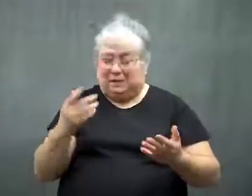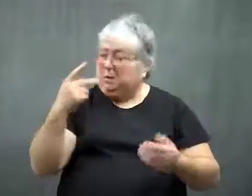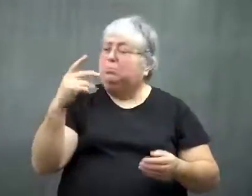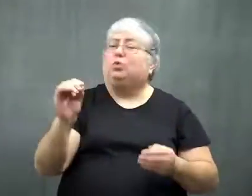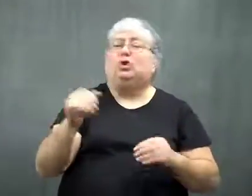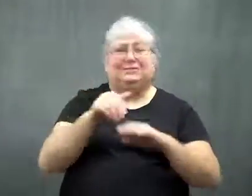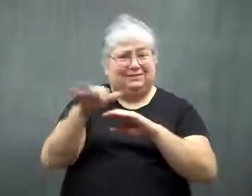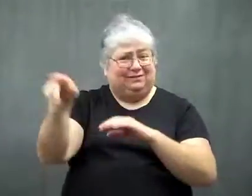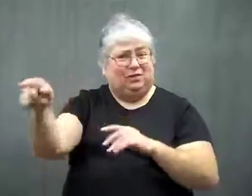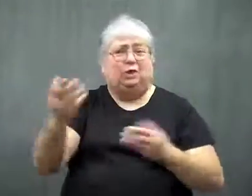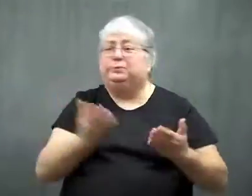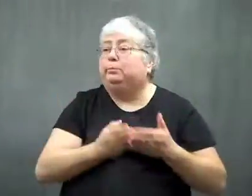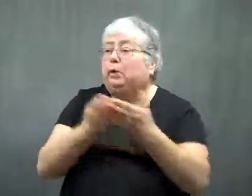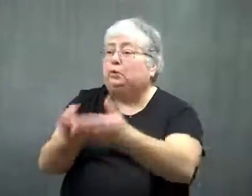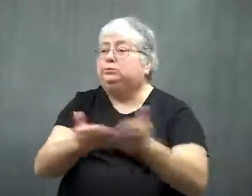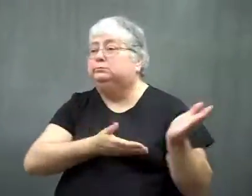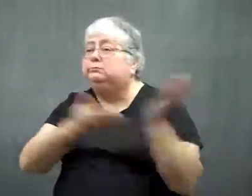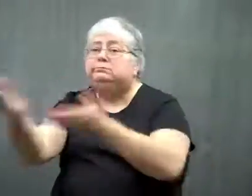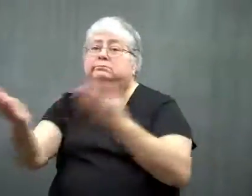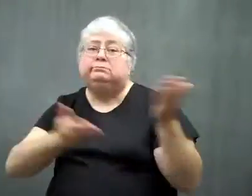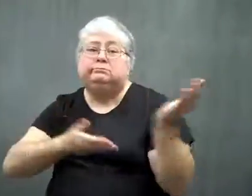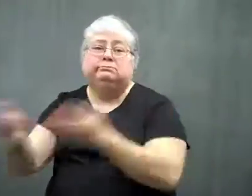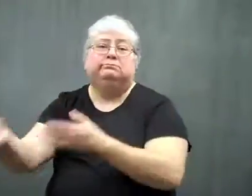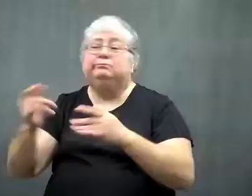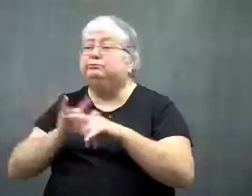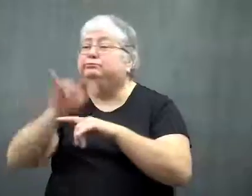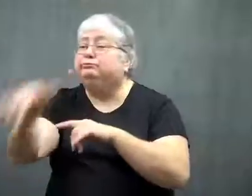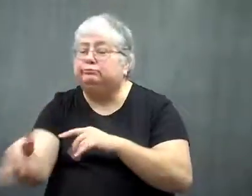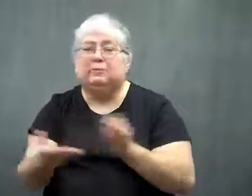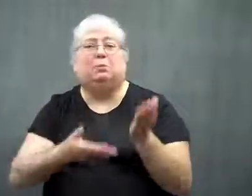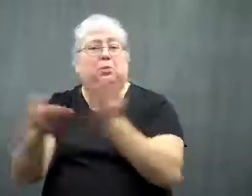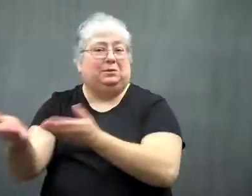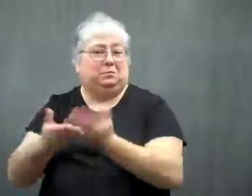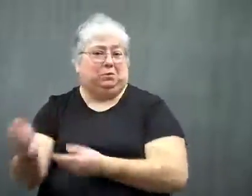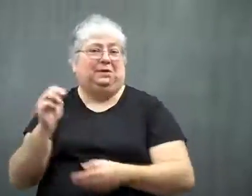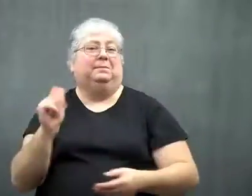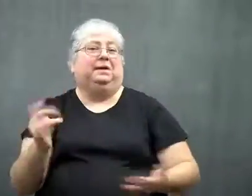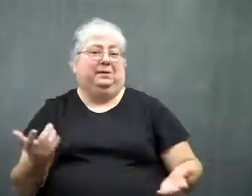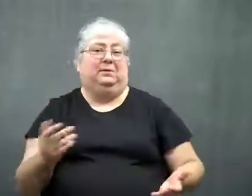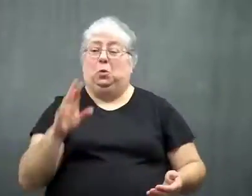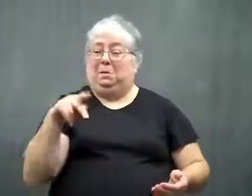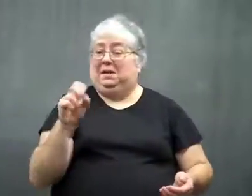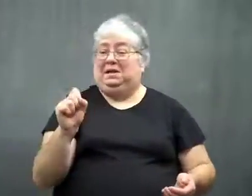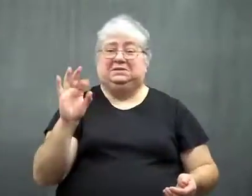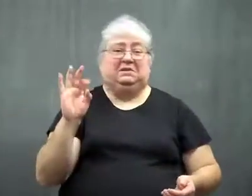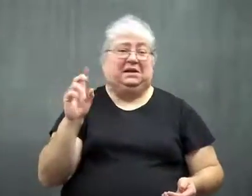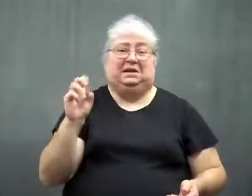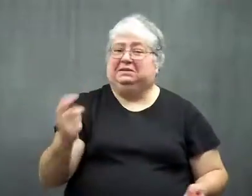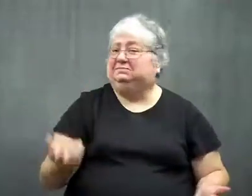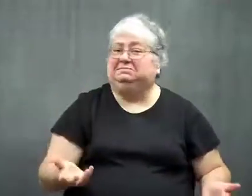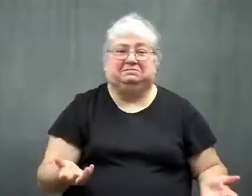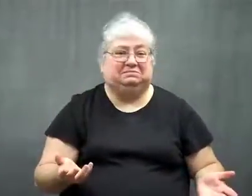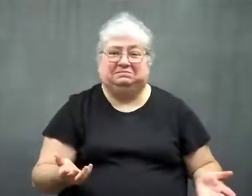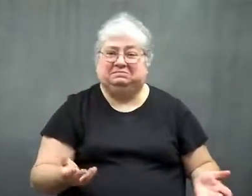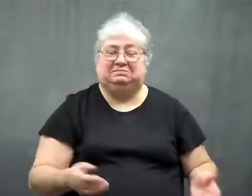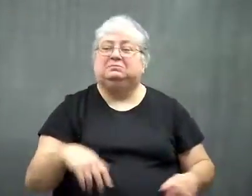The mail is delivered there, arriving by boat or plane.